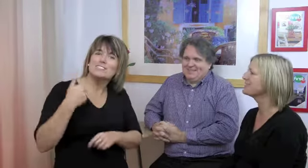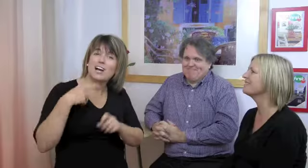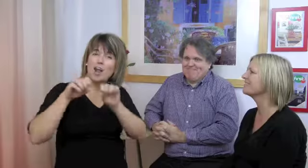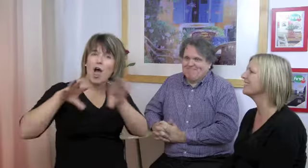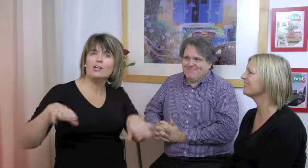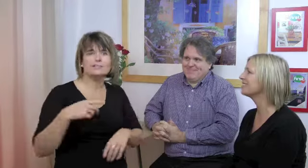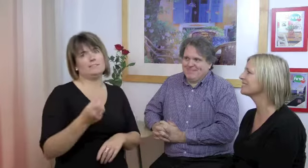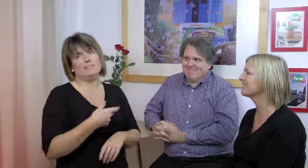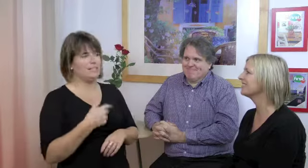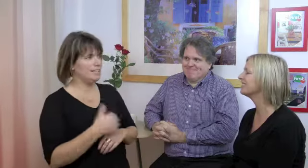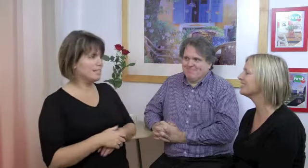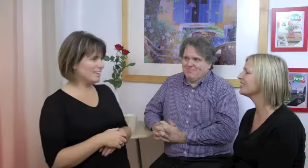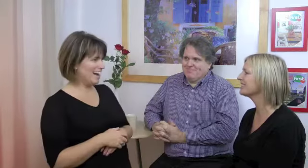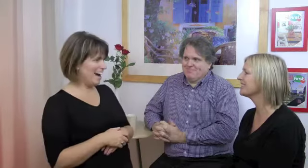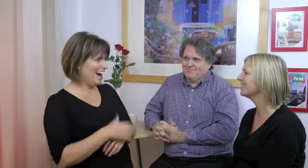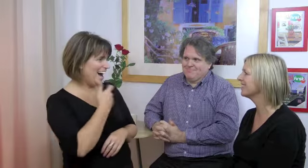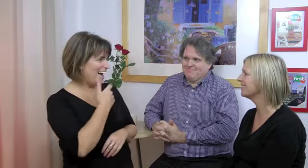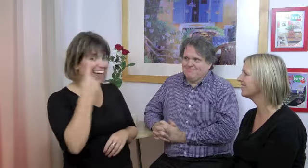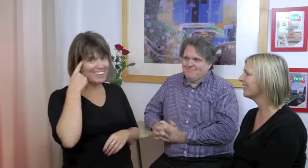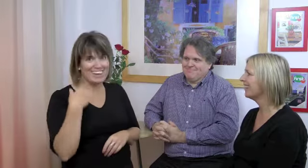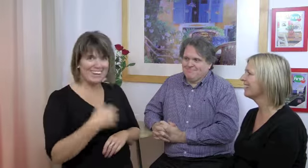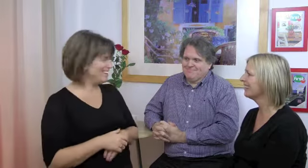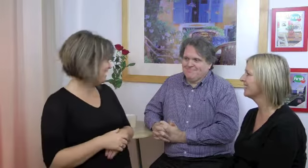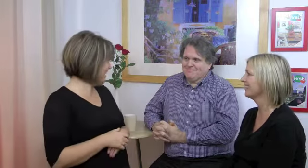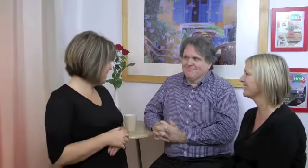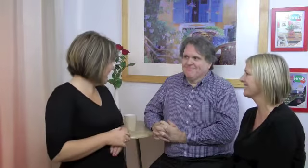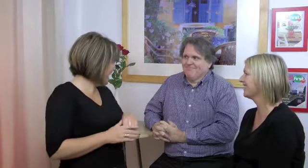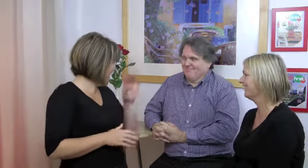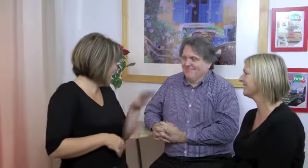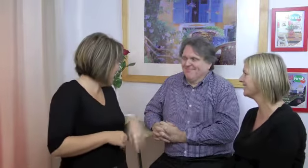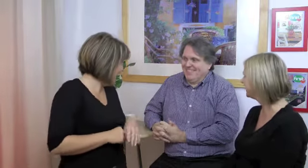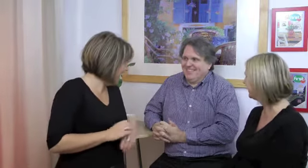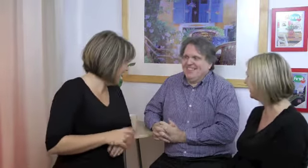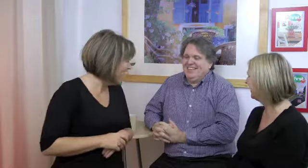The teacher lost his hearing aid. I think that is hysterical.